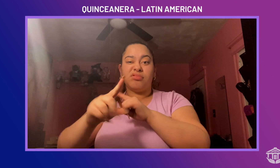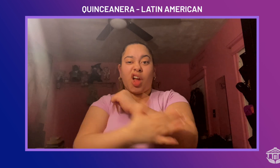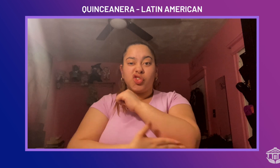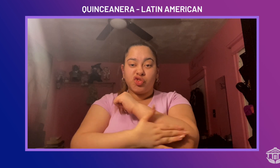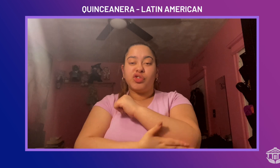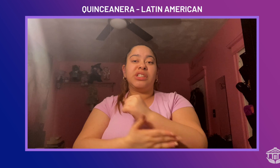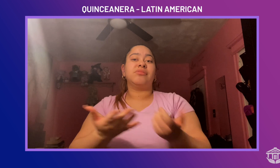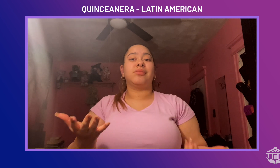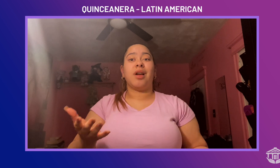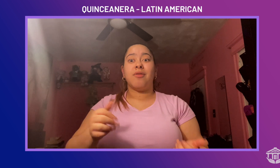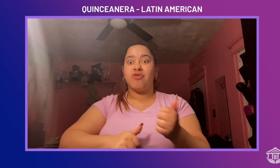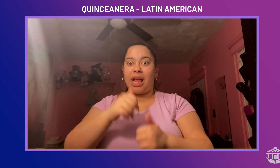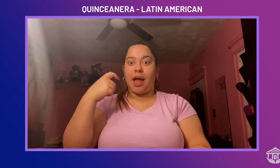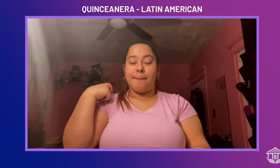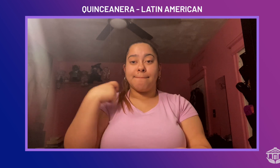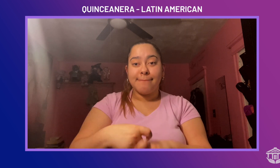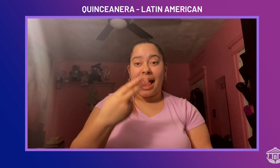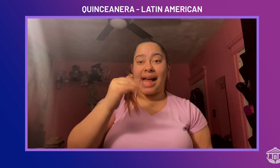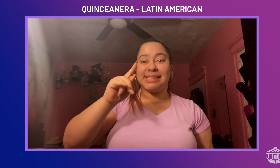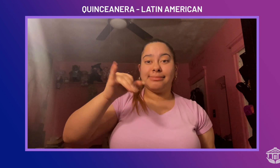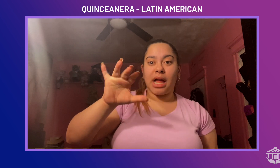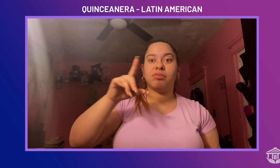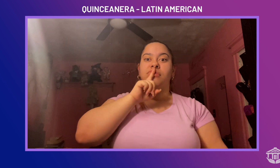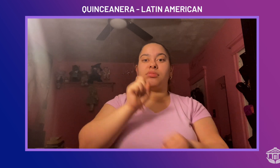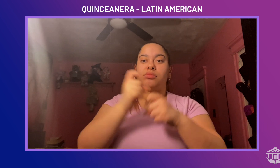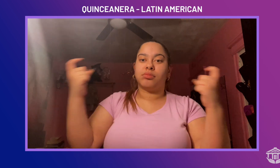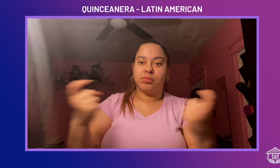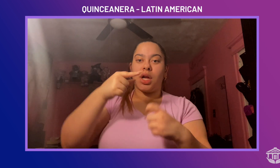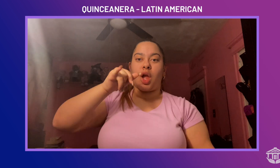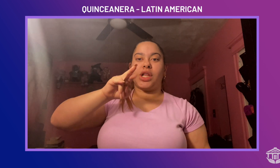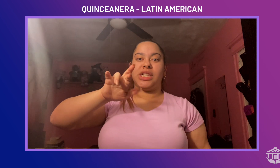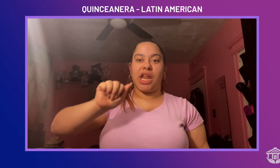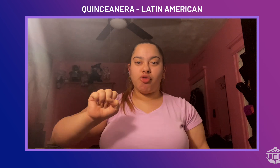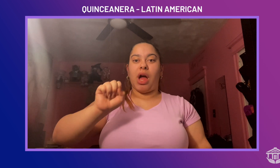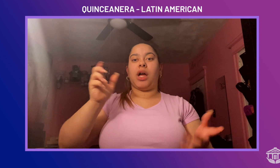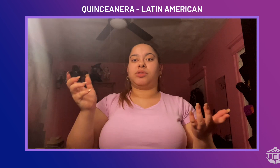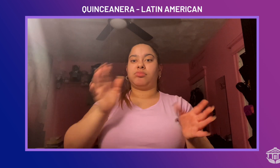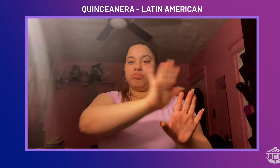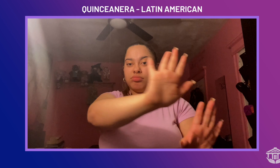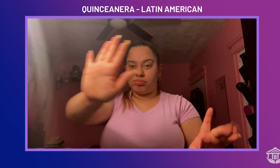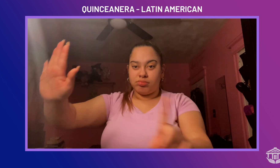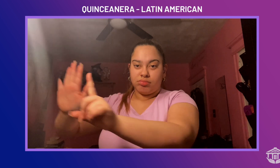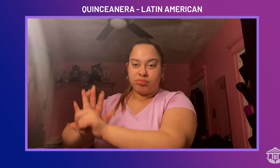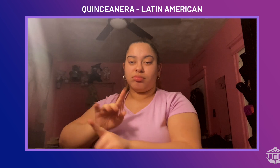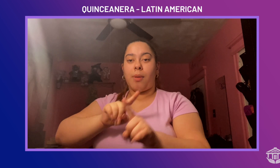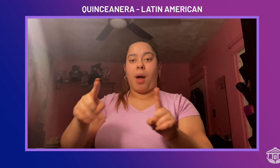Depending on which country you and your family are from, the celebration might be a little bit different than what I’ve described.